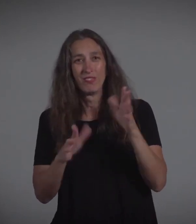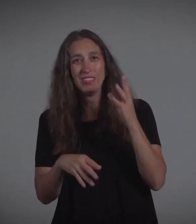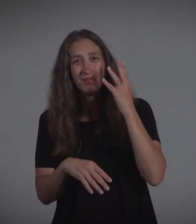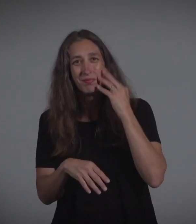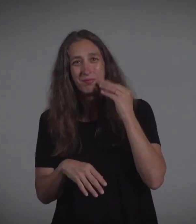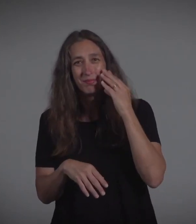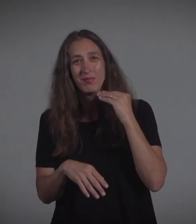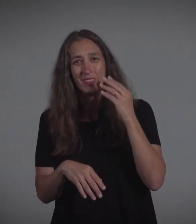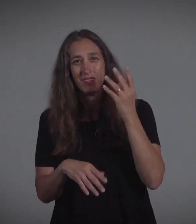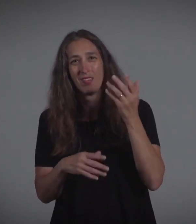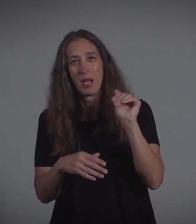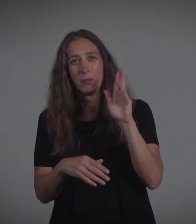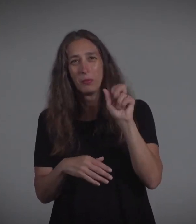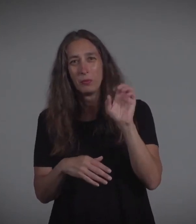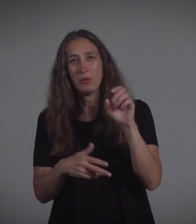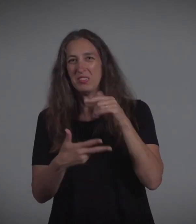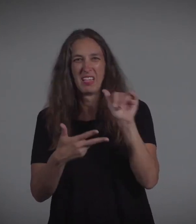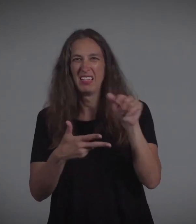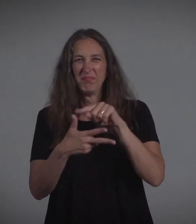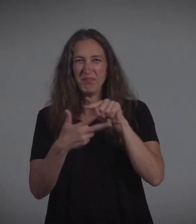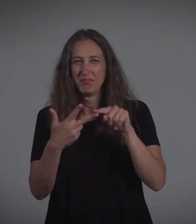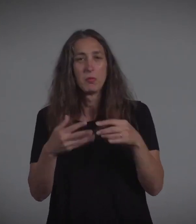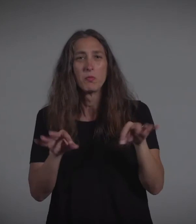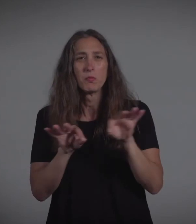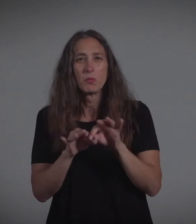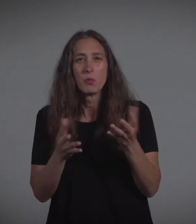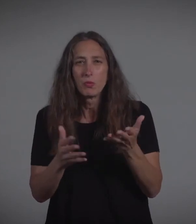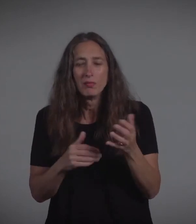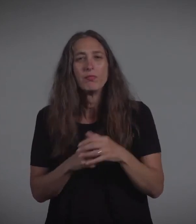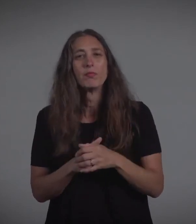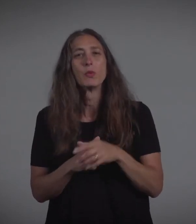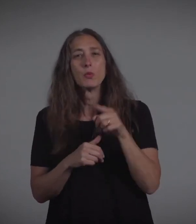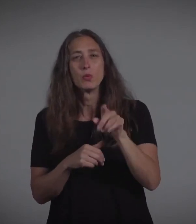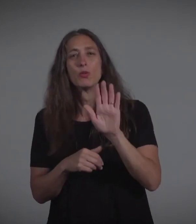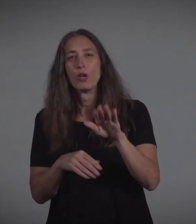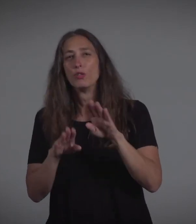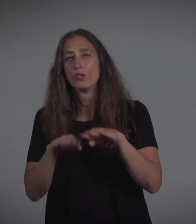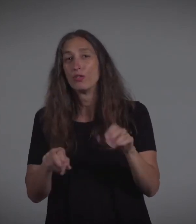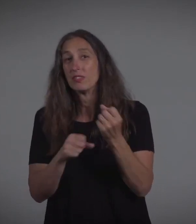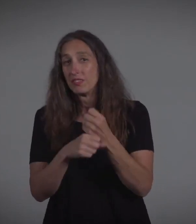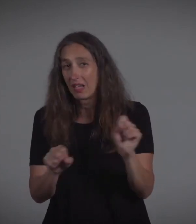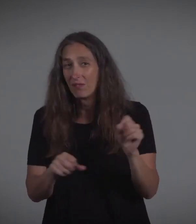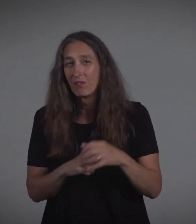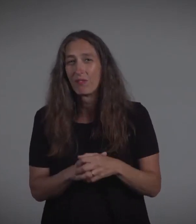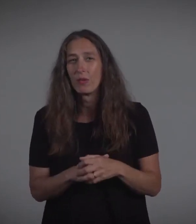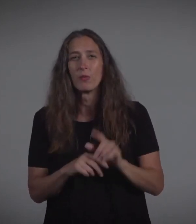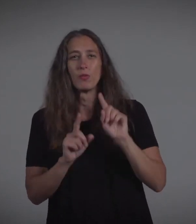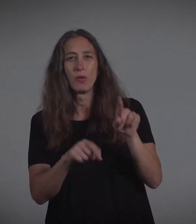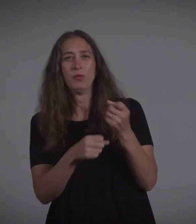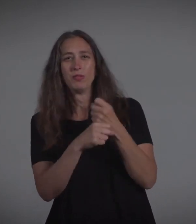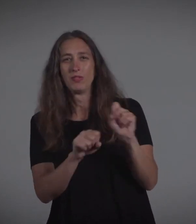You and your children need to be safe.